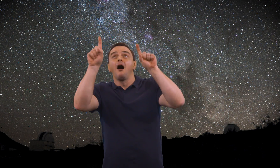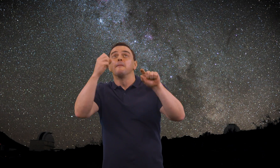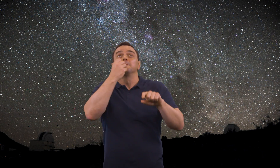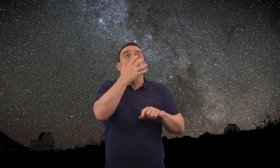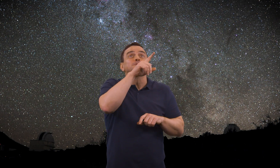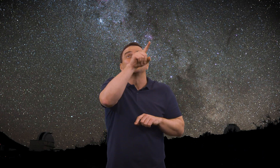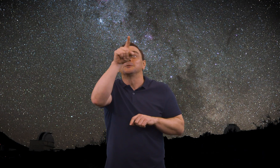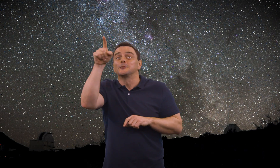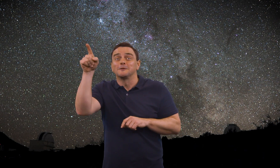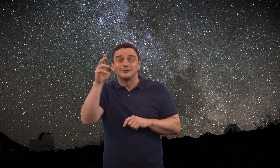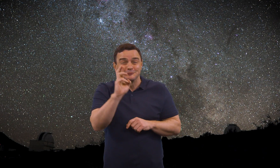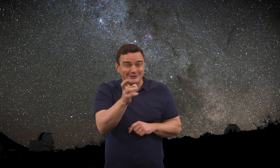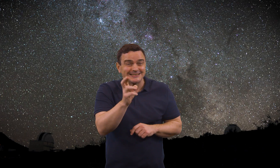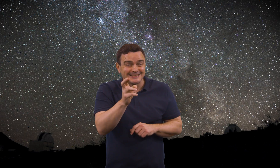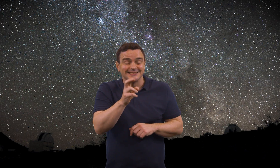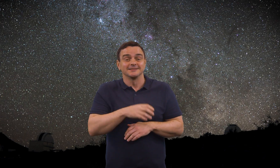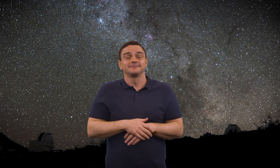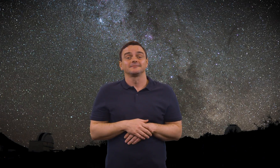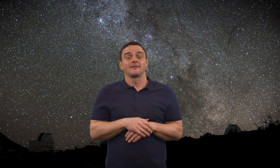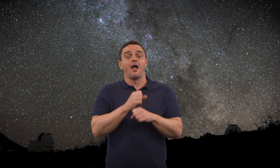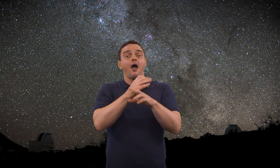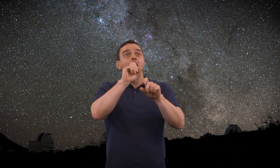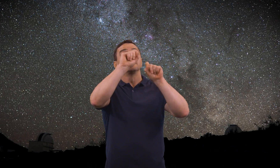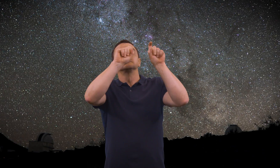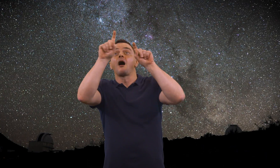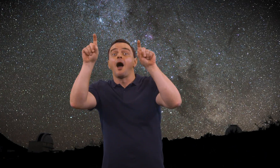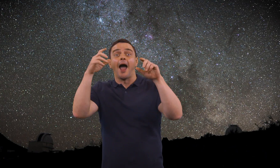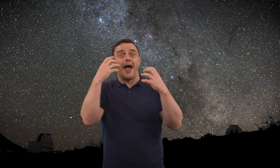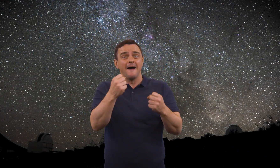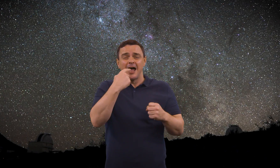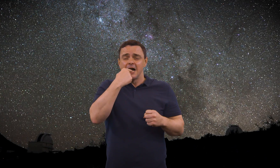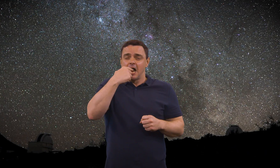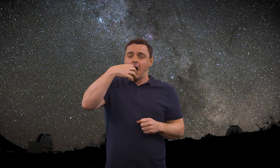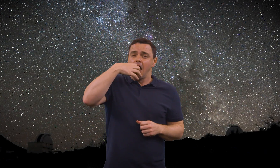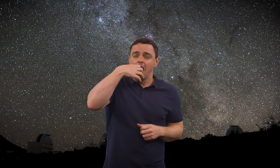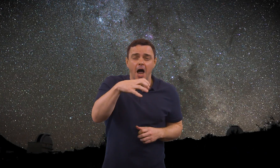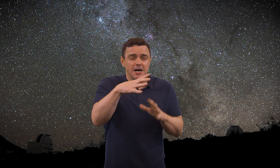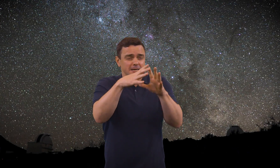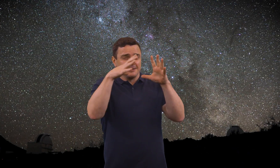Aren't stars just so beautiful? All stars are giant balls